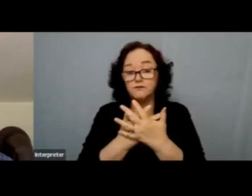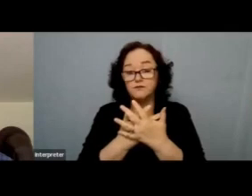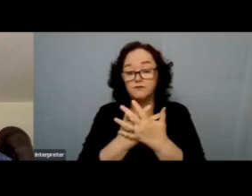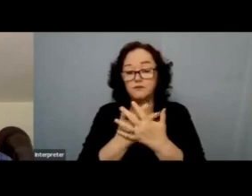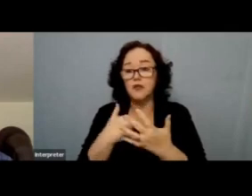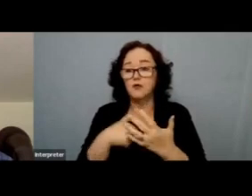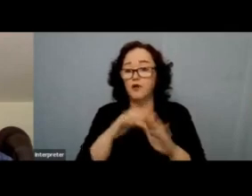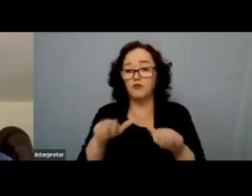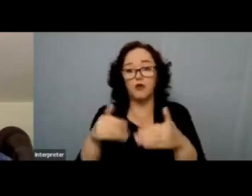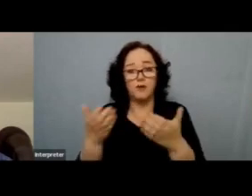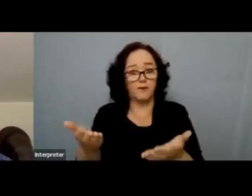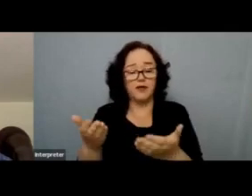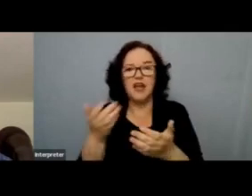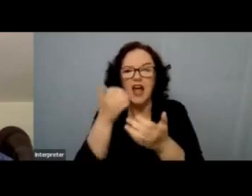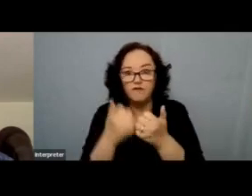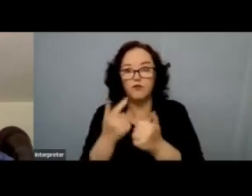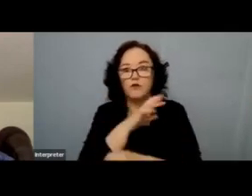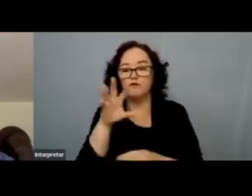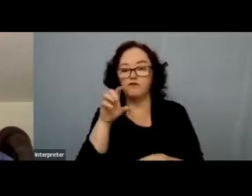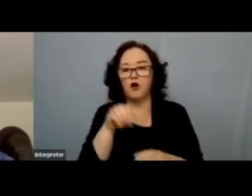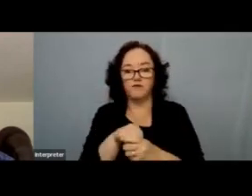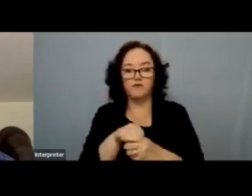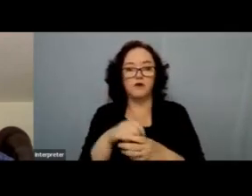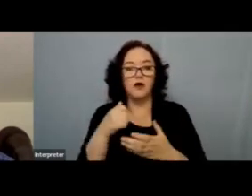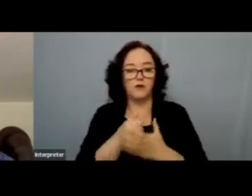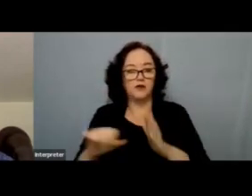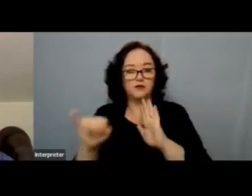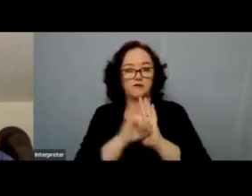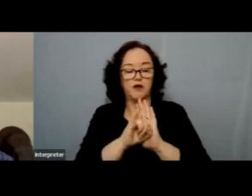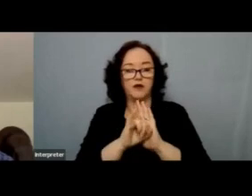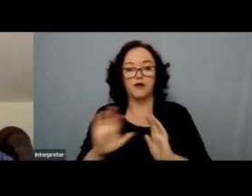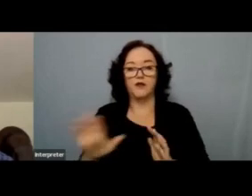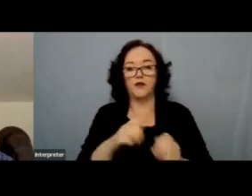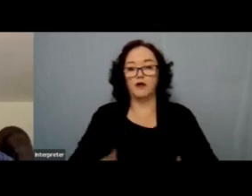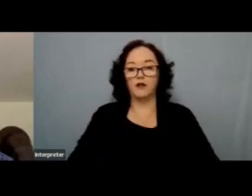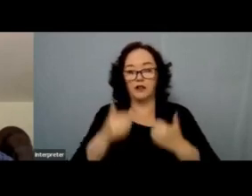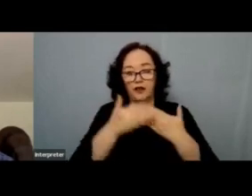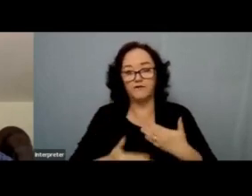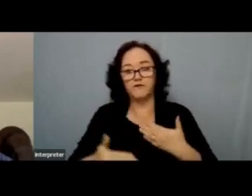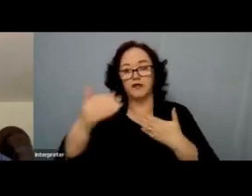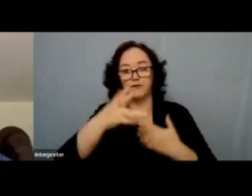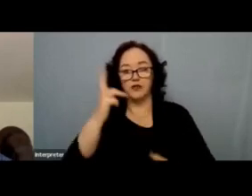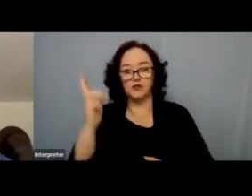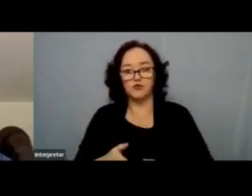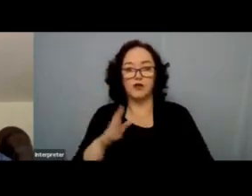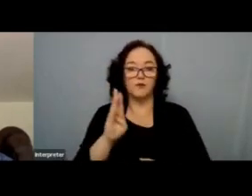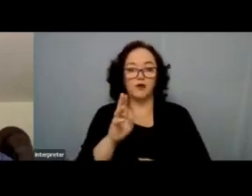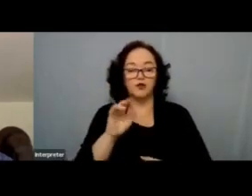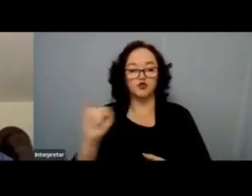involved to be able to identify their lifetime history of brain injury in order to provide comprehensive brain injury